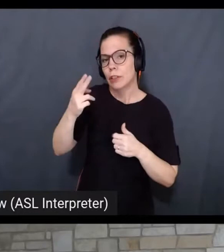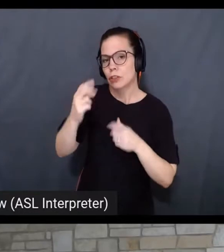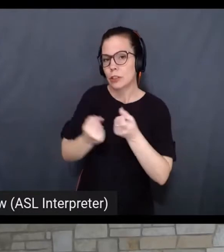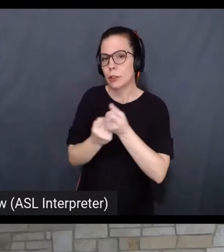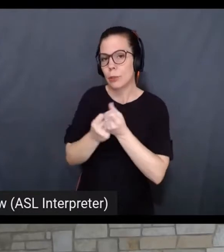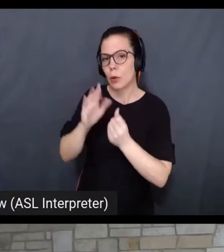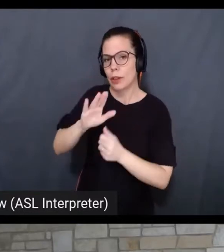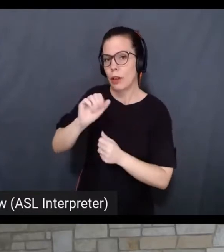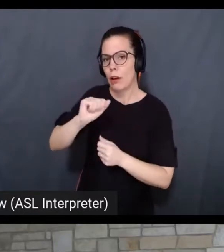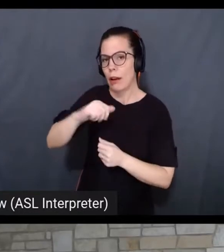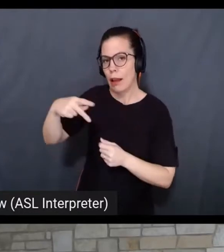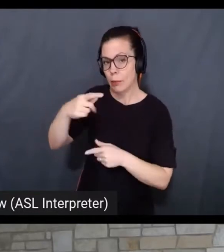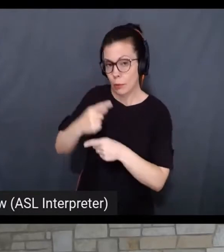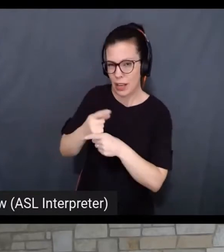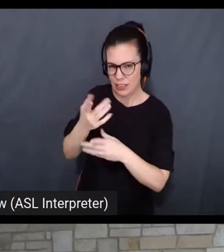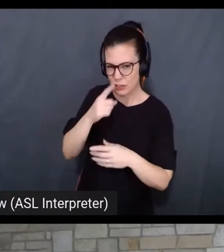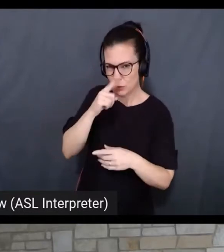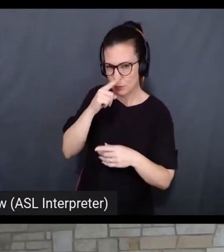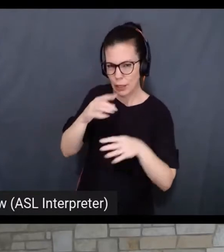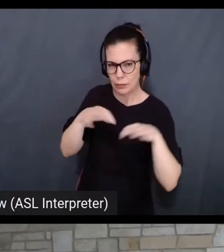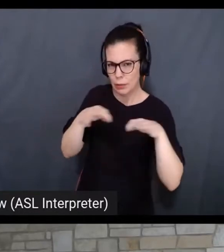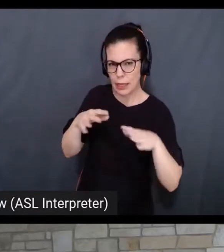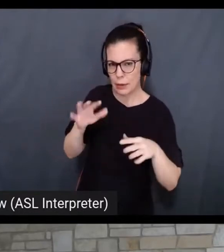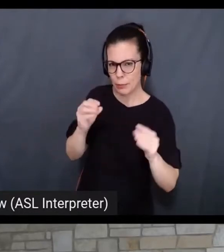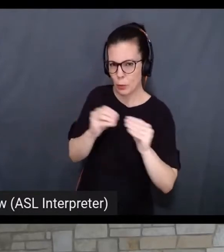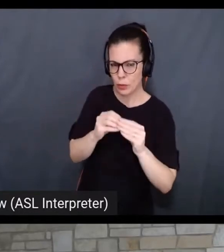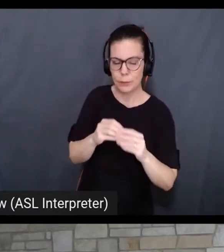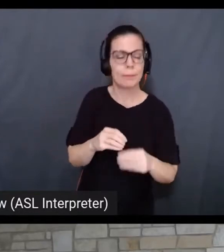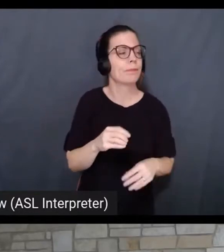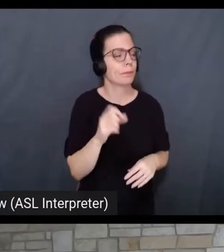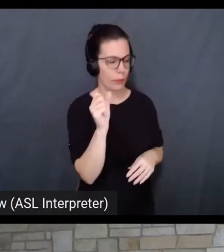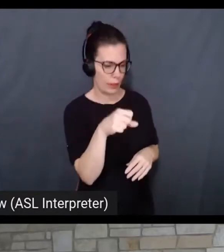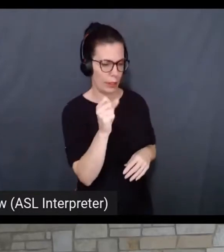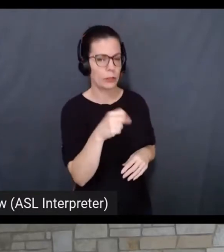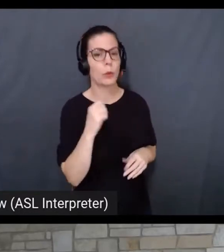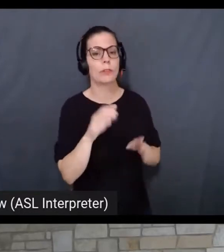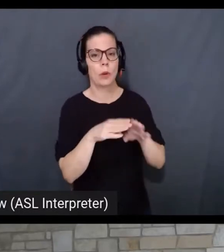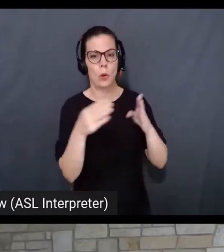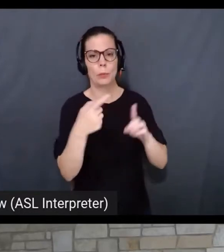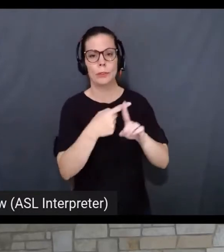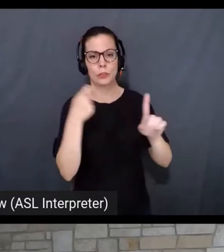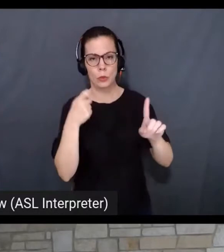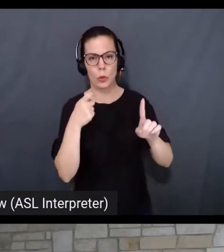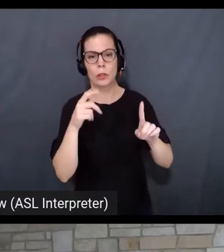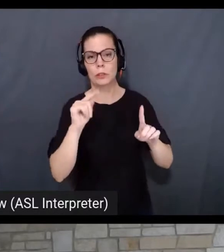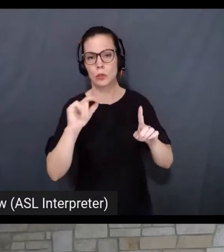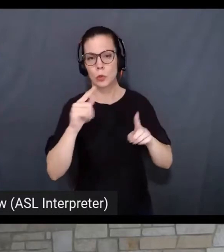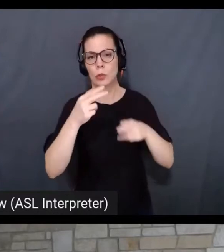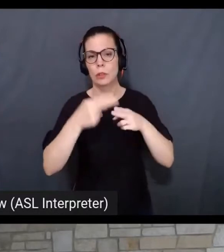Can you talk about that a little bit more? Yeah, there's an open source tool called Compass. And I'm gonna show that in a demo.